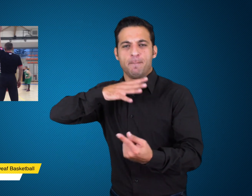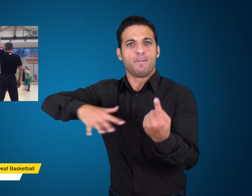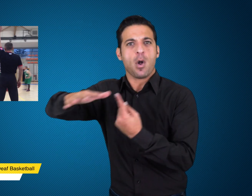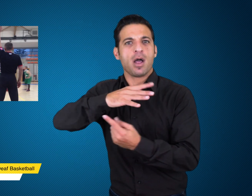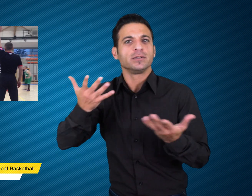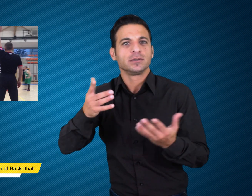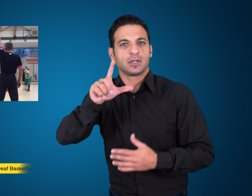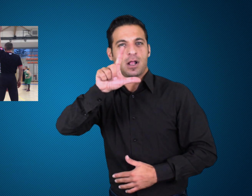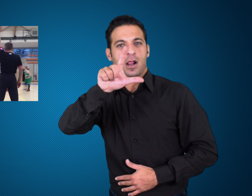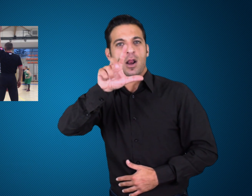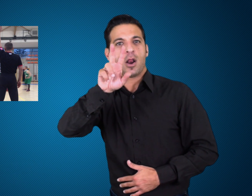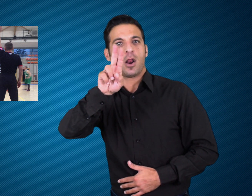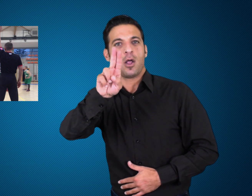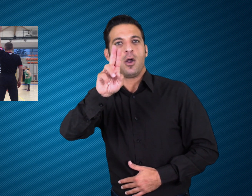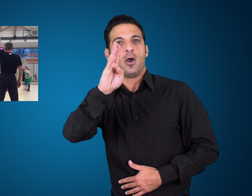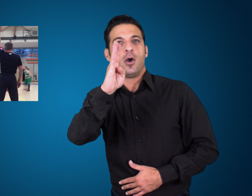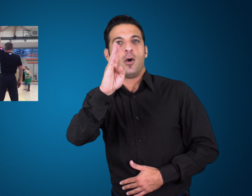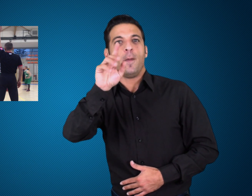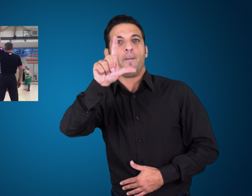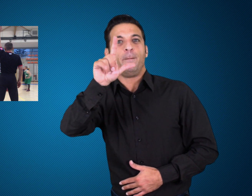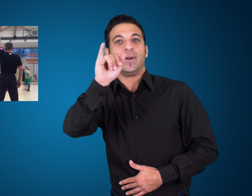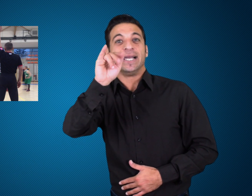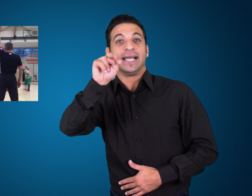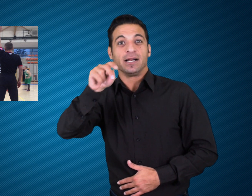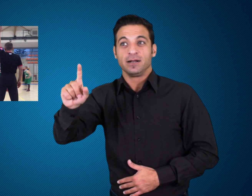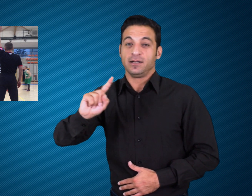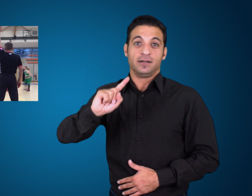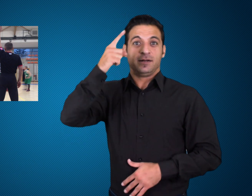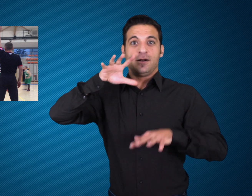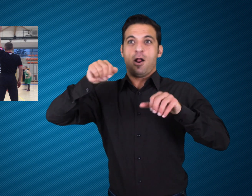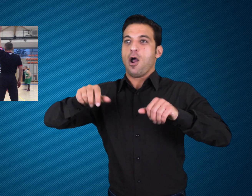Memnos: Lublin, Poland was host of the